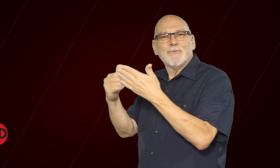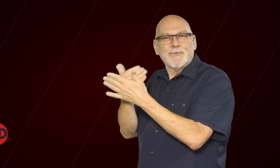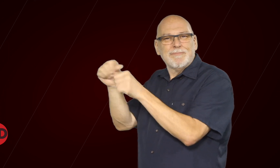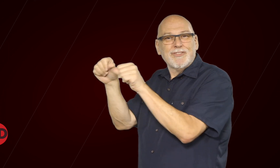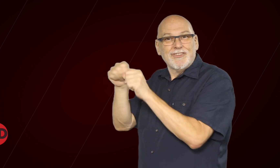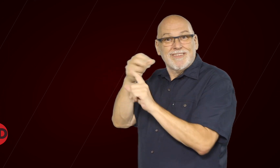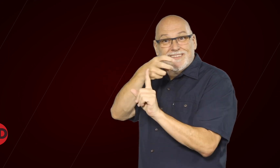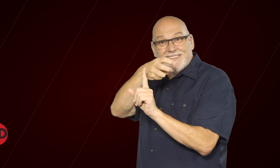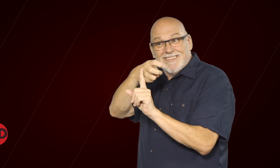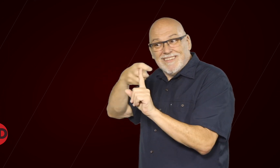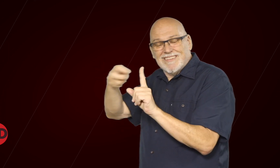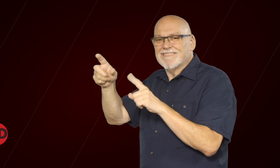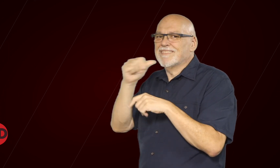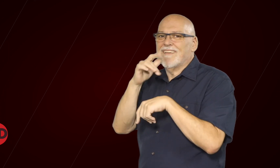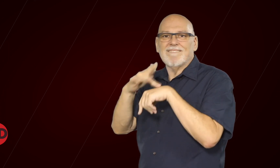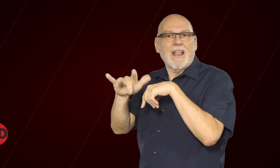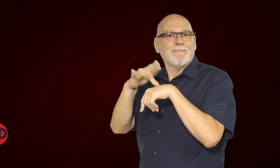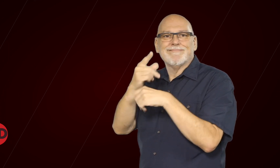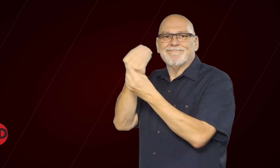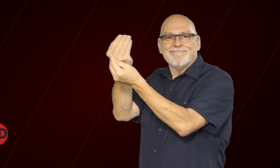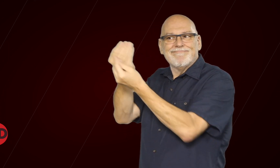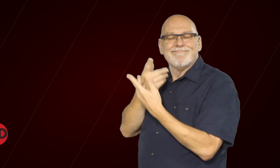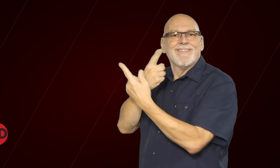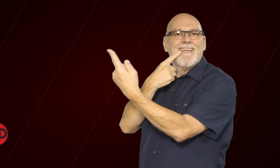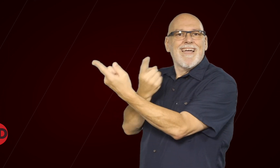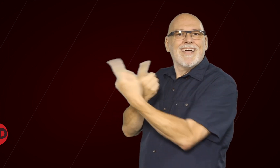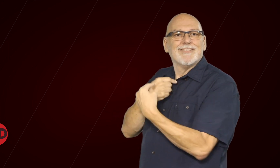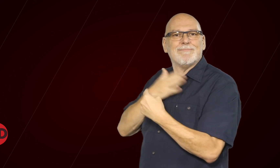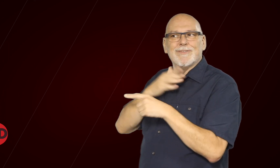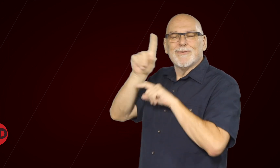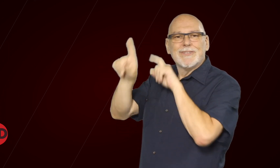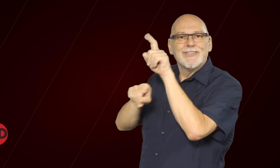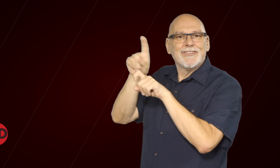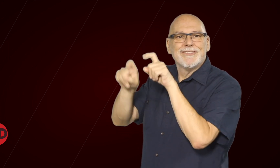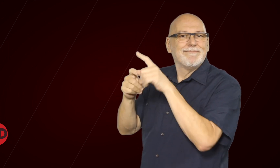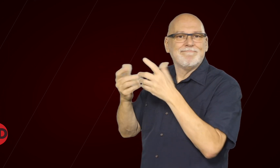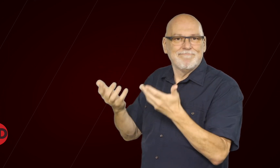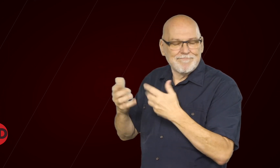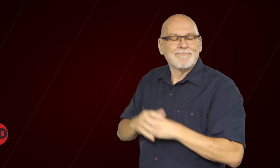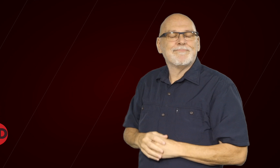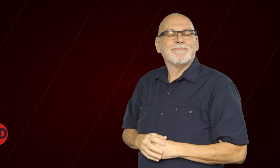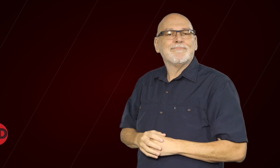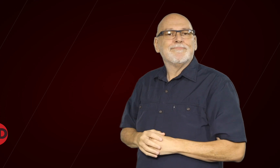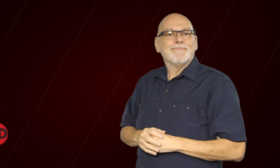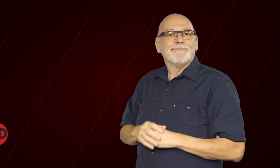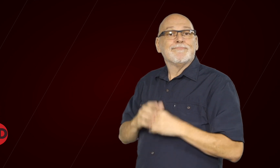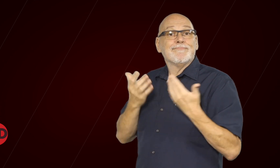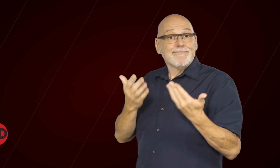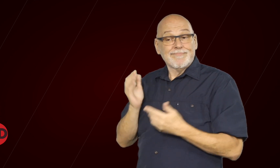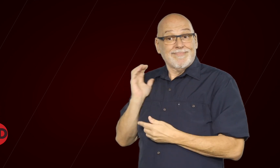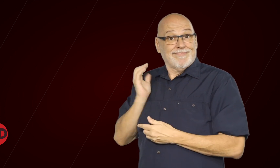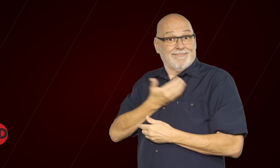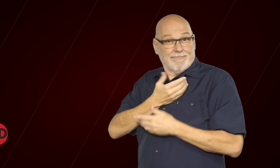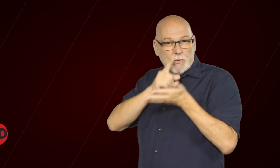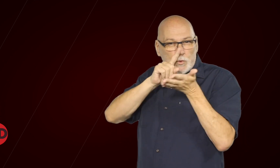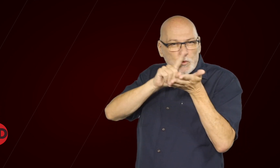was told that there is a 30 day transition and no one was